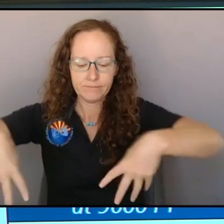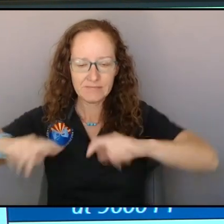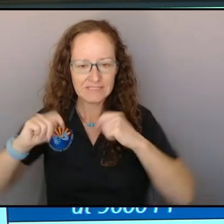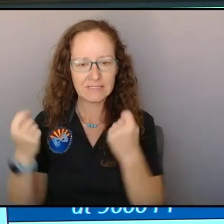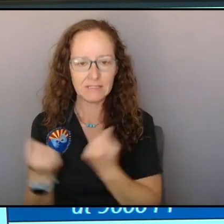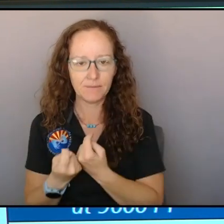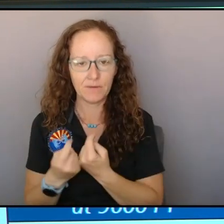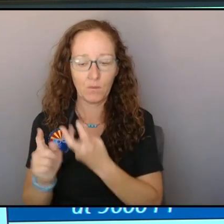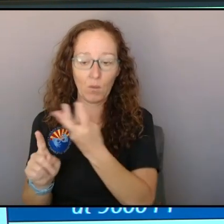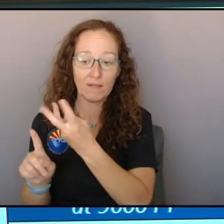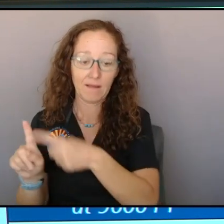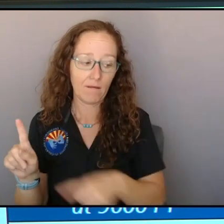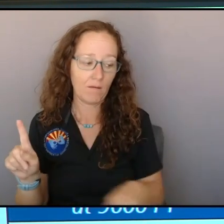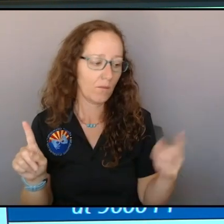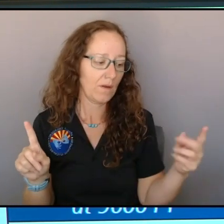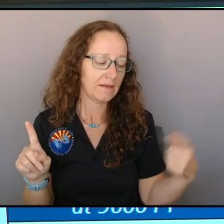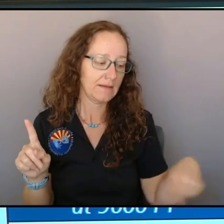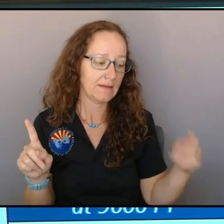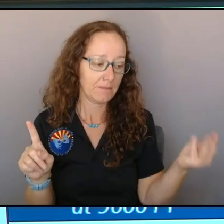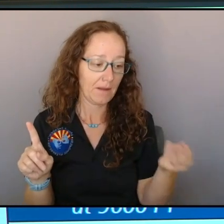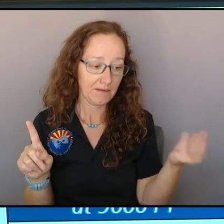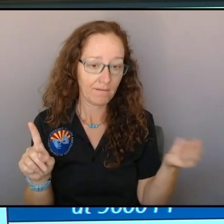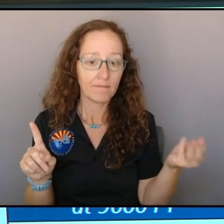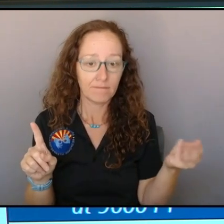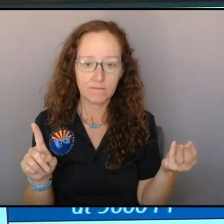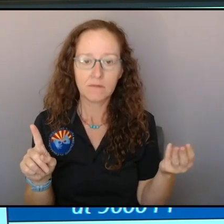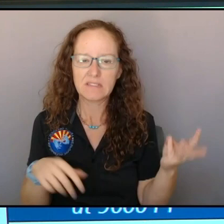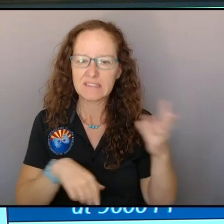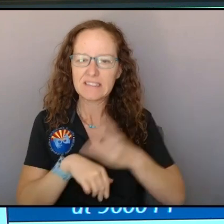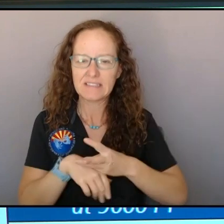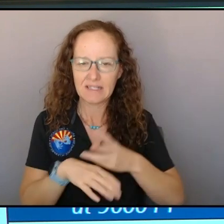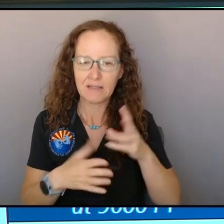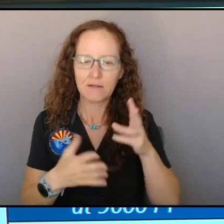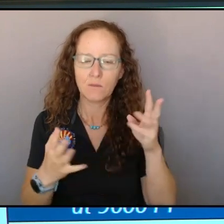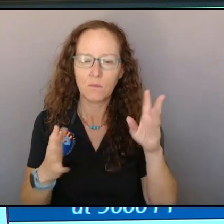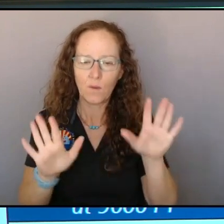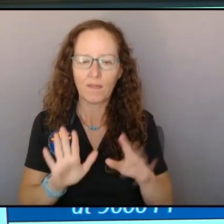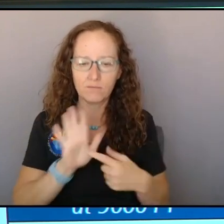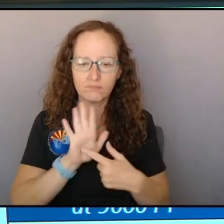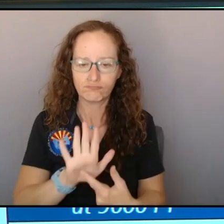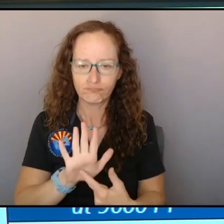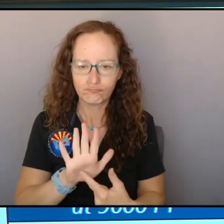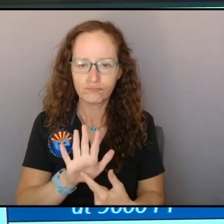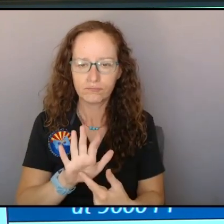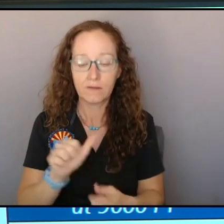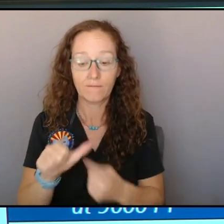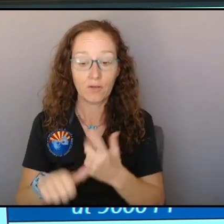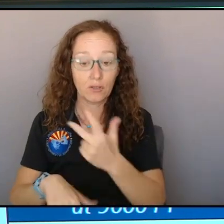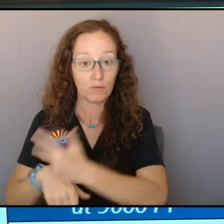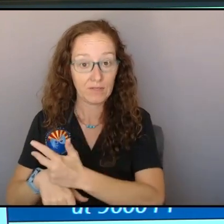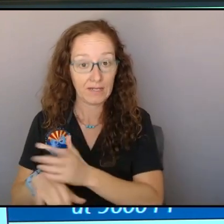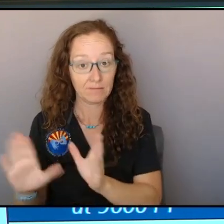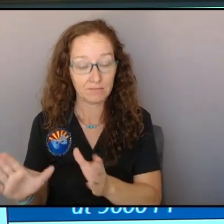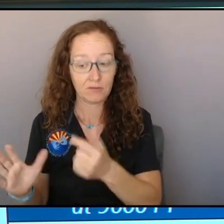Monday. So six days of weather here represented. In this first three days, you see a lot of green blocks. Those green blocks